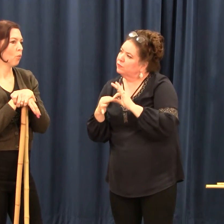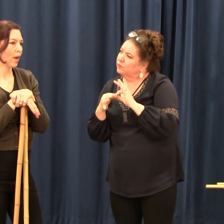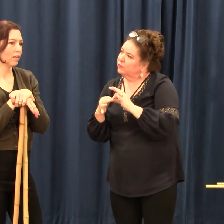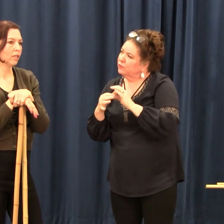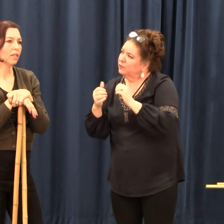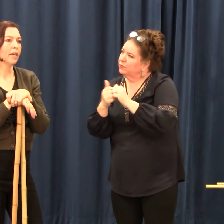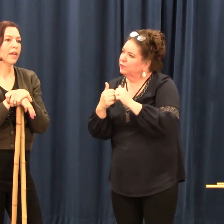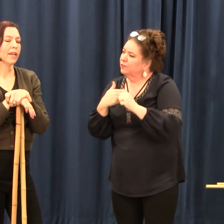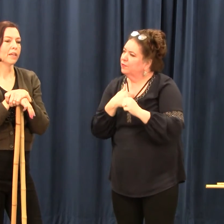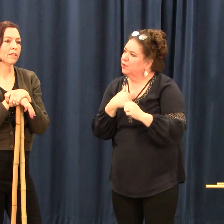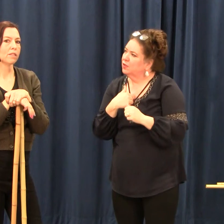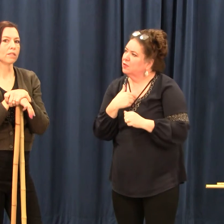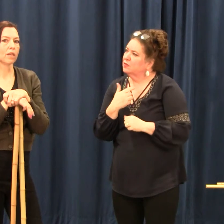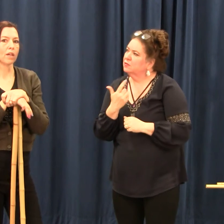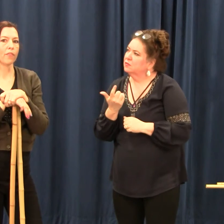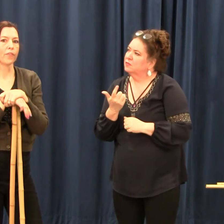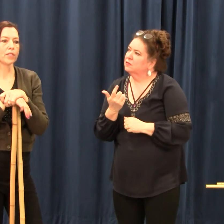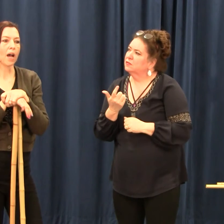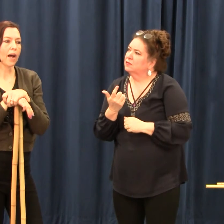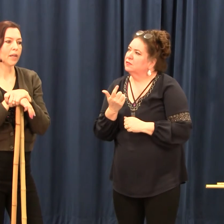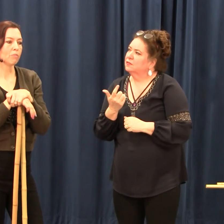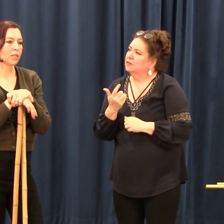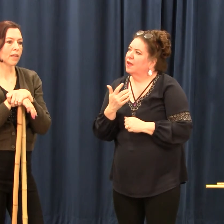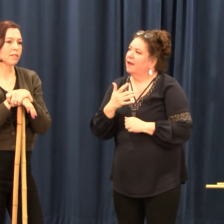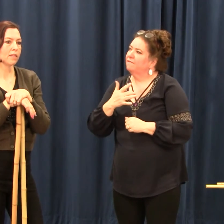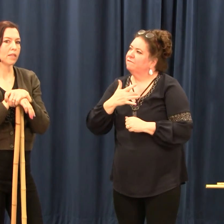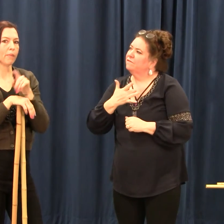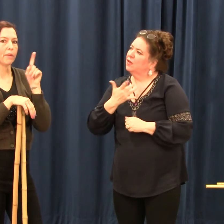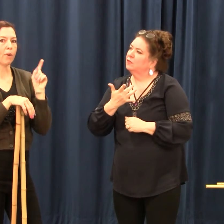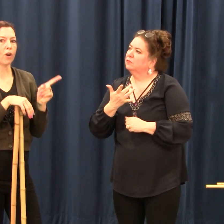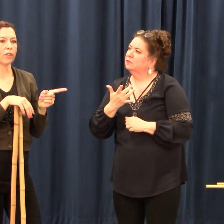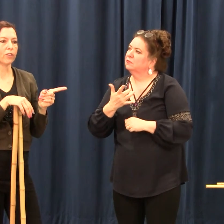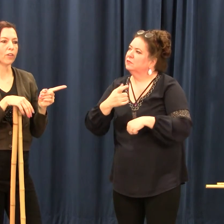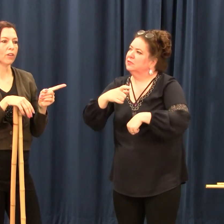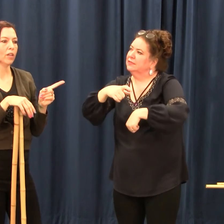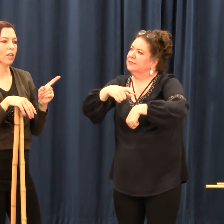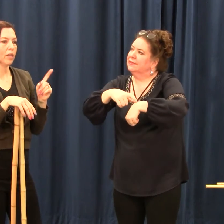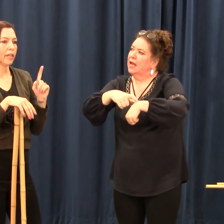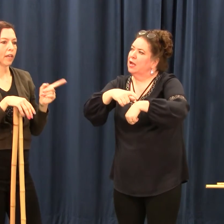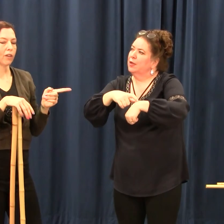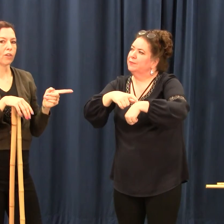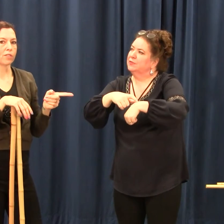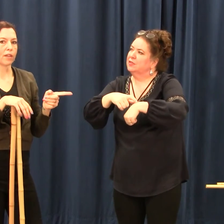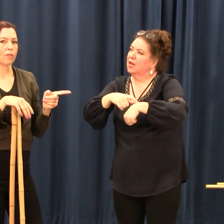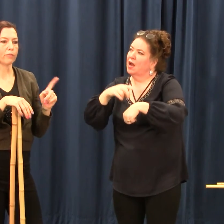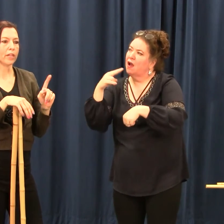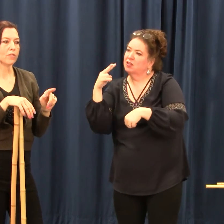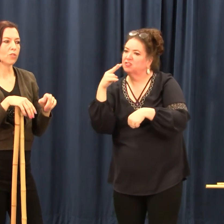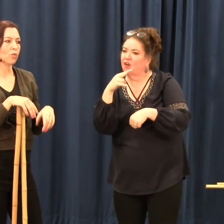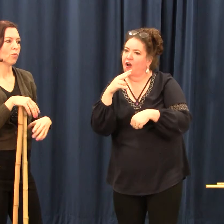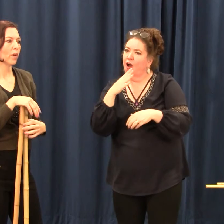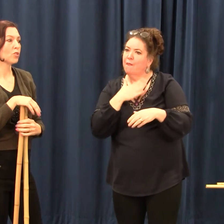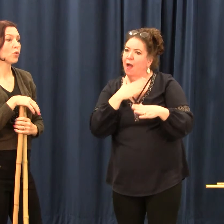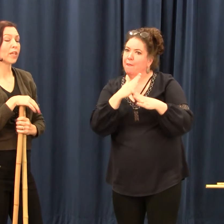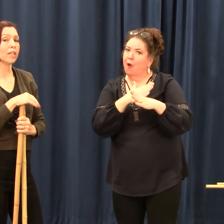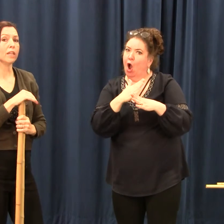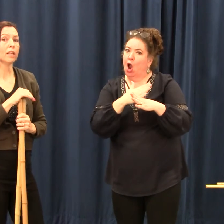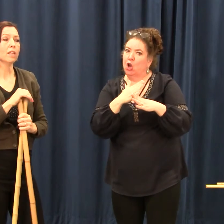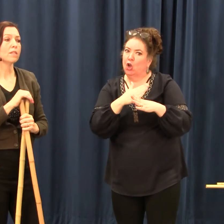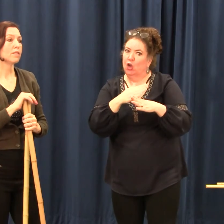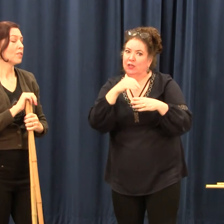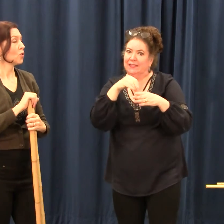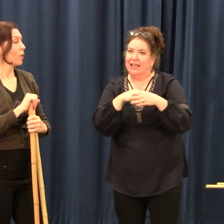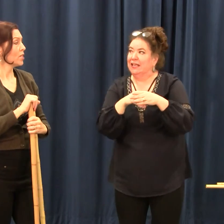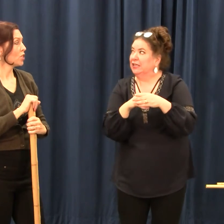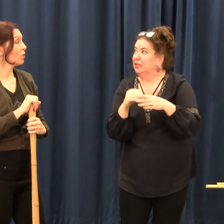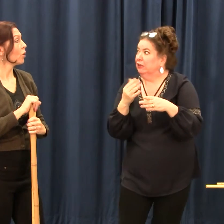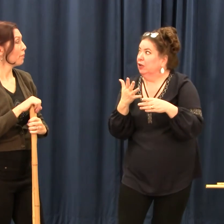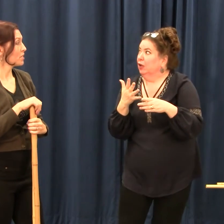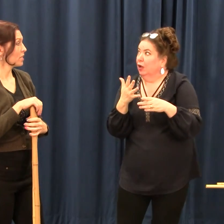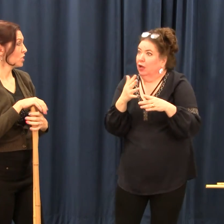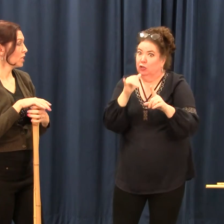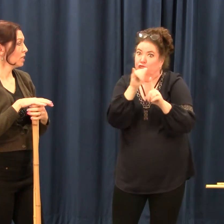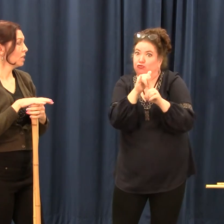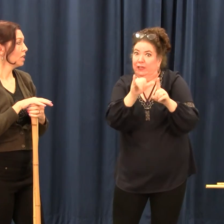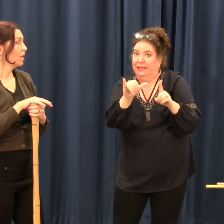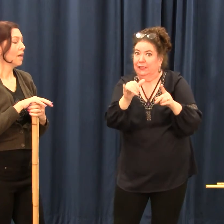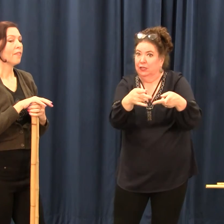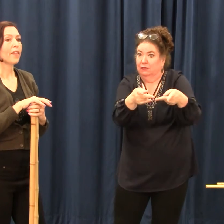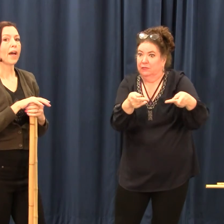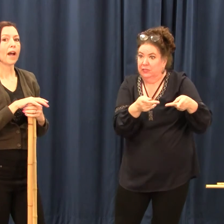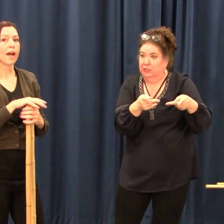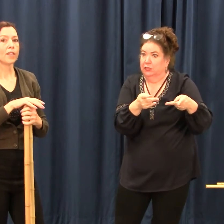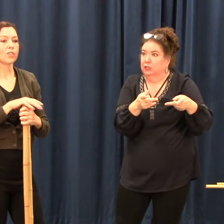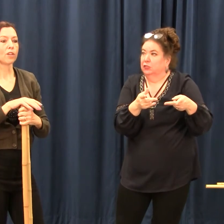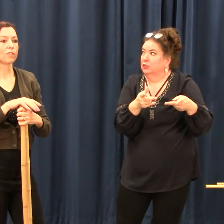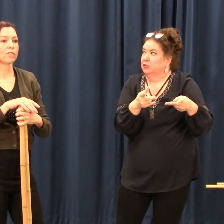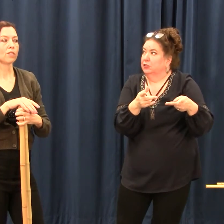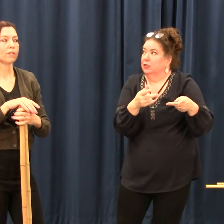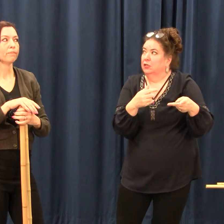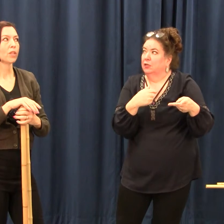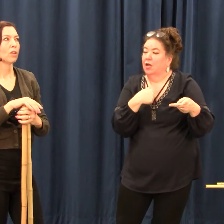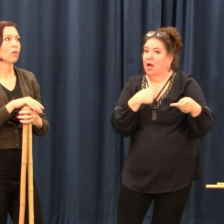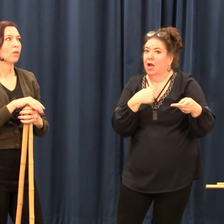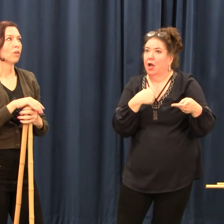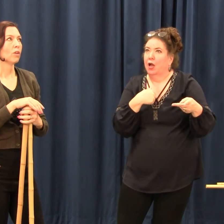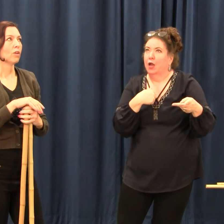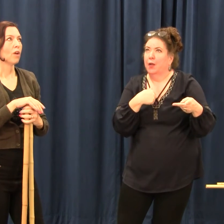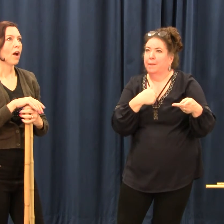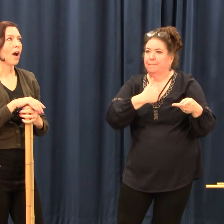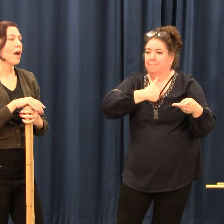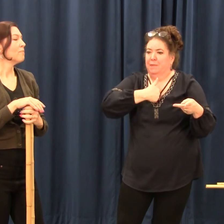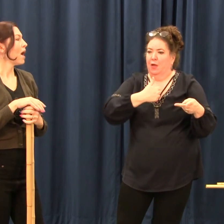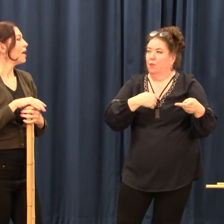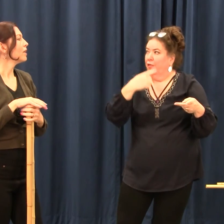well, is the times I see my partner get herself into a tricky situation, or position. I'm not in